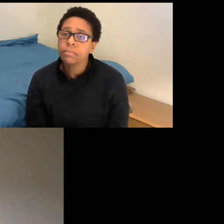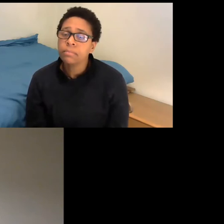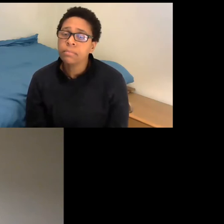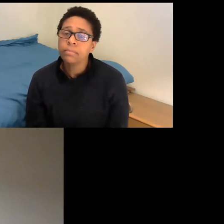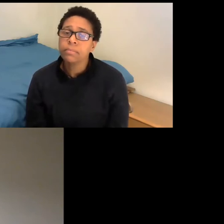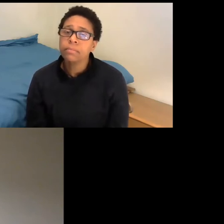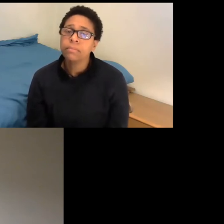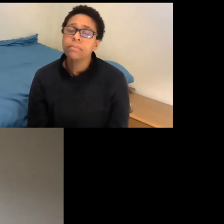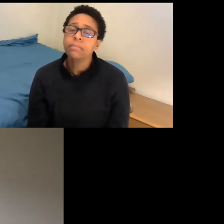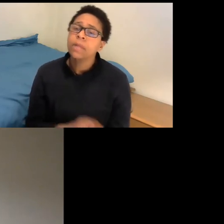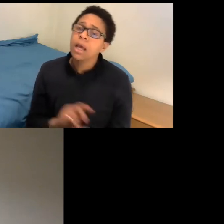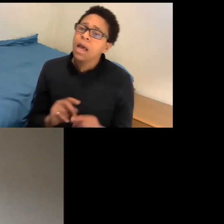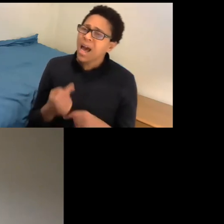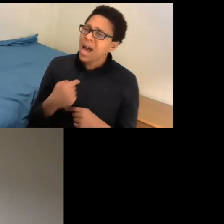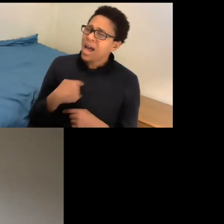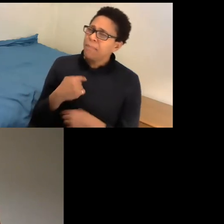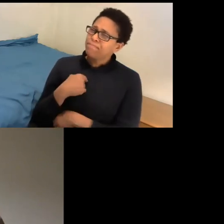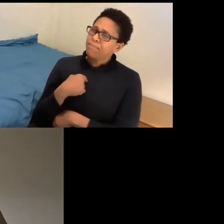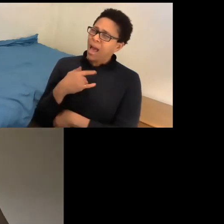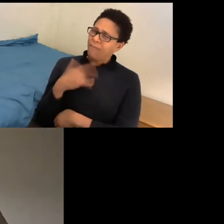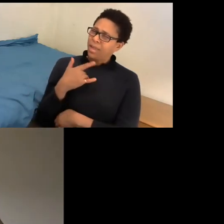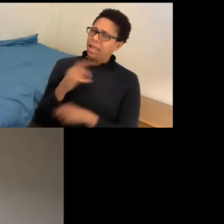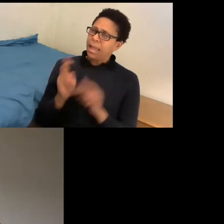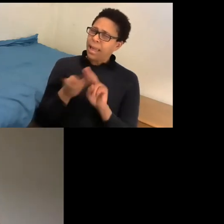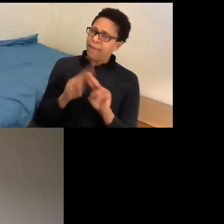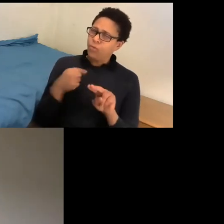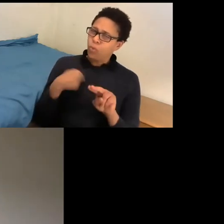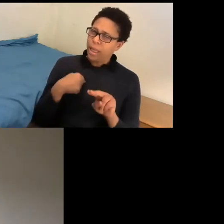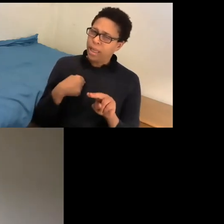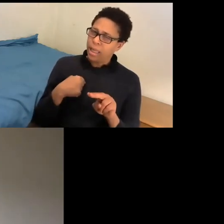compartmentalize rap or hip hop as belonging to a certain